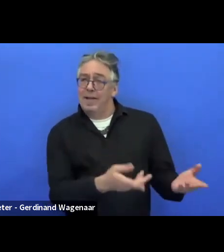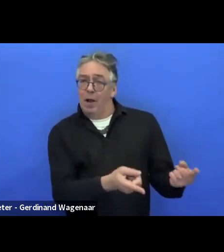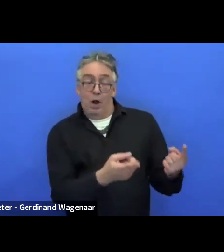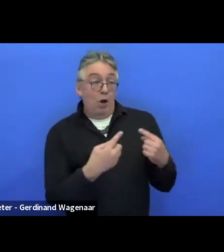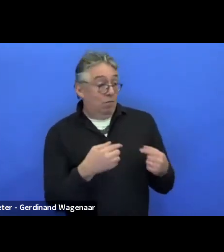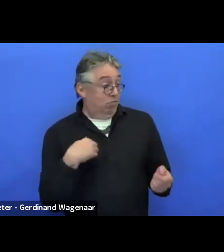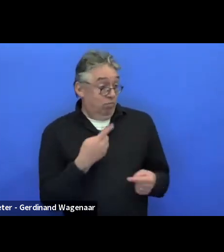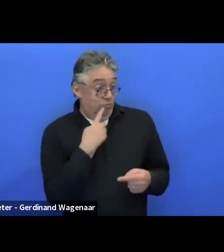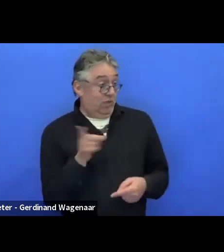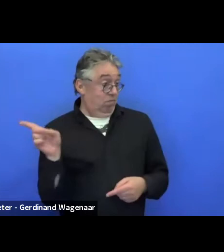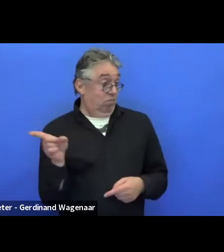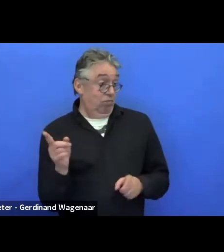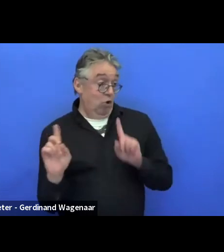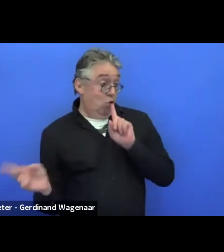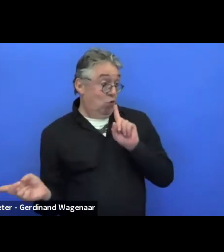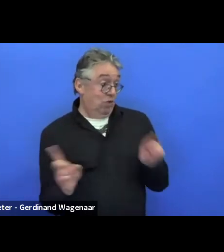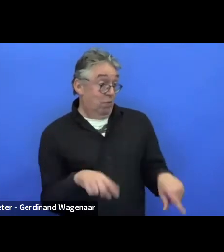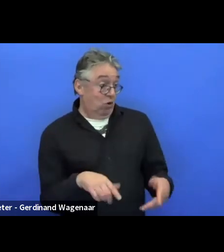after having received the Commission's reply.